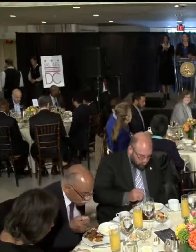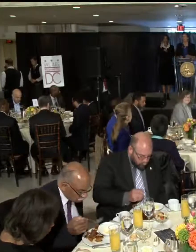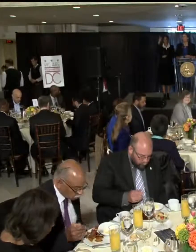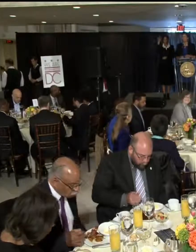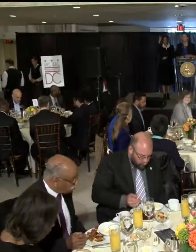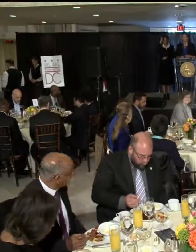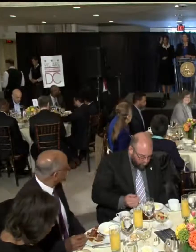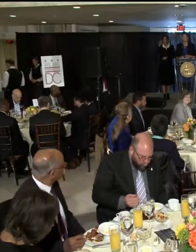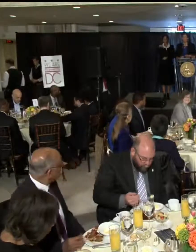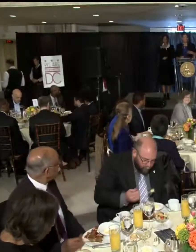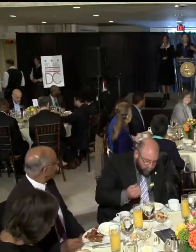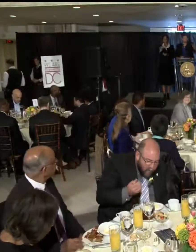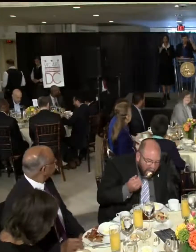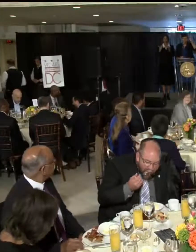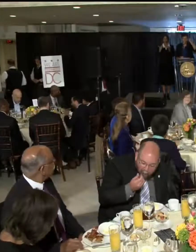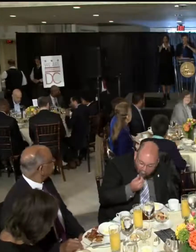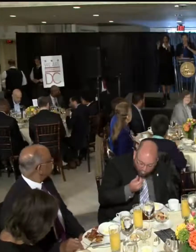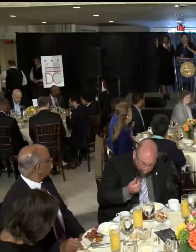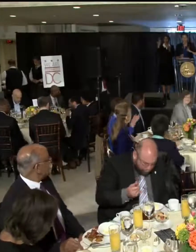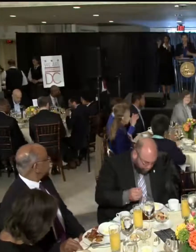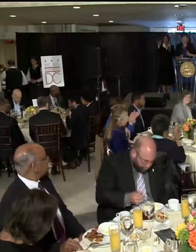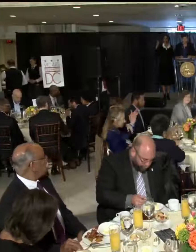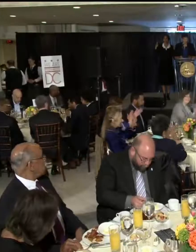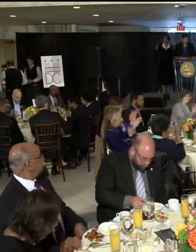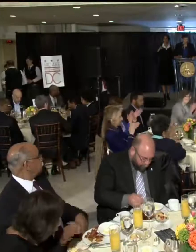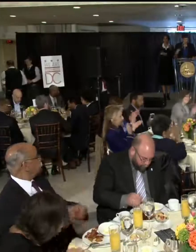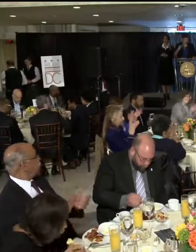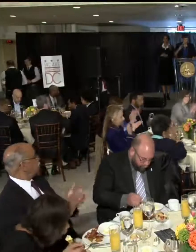DELIVERS HIS REMARKS IN JUST A FEW MINUTES. GIVE CHRIS VAN HOLLEN A BIG ROUND OF APPLAUSE.